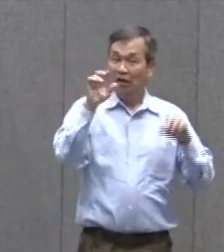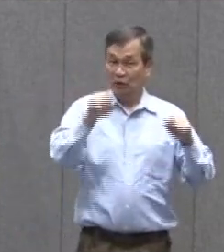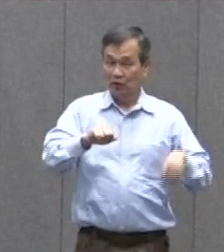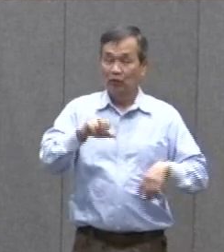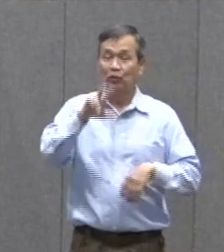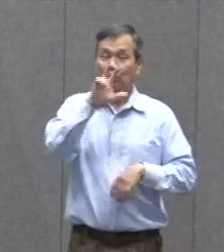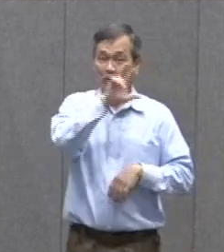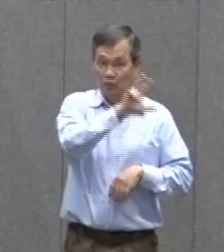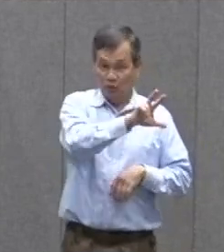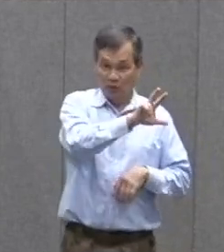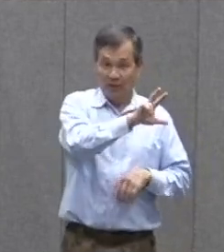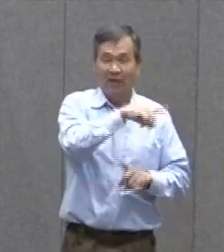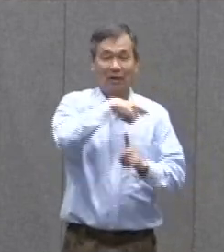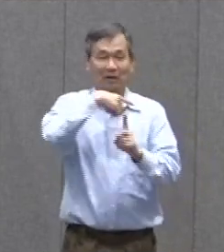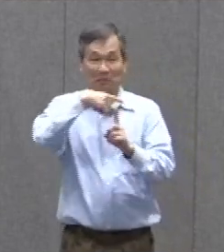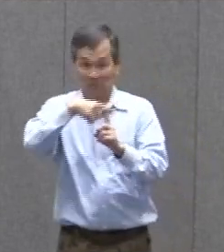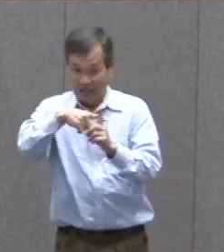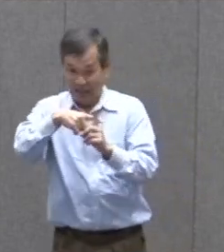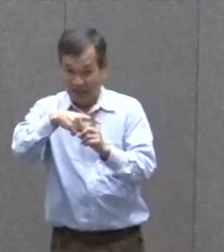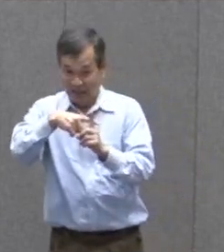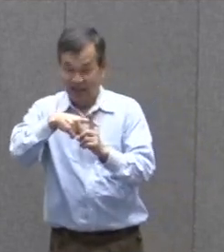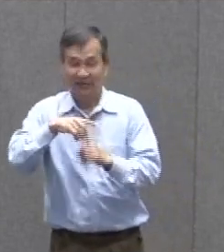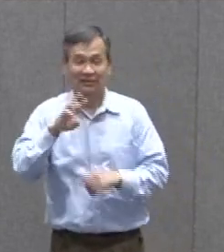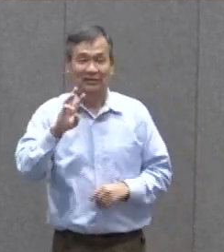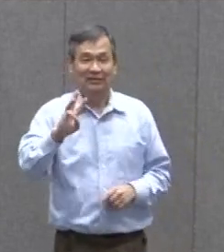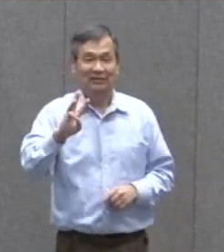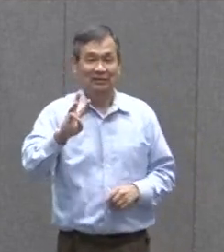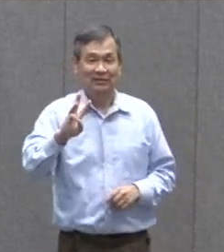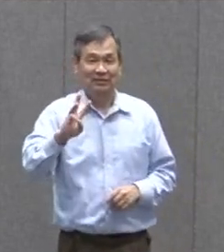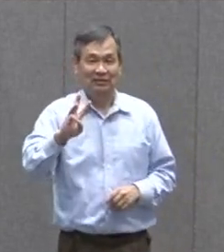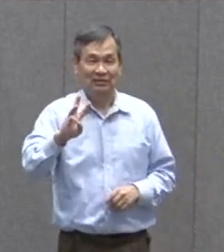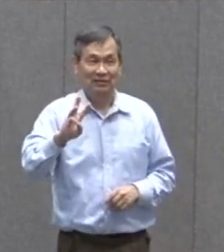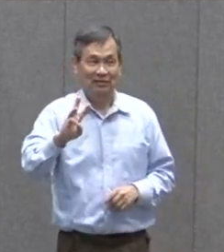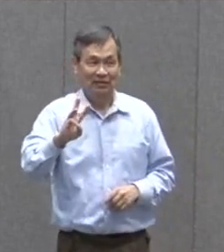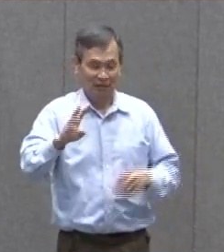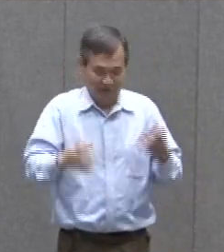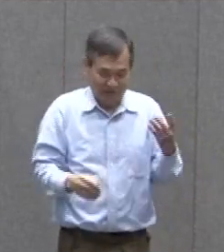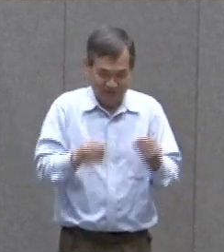plus six, see if I can hold all of these together.